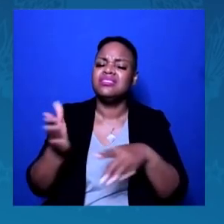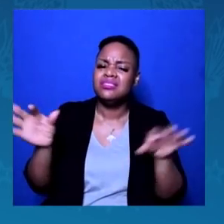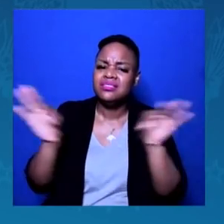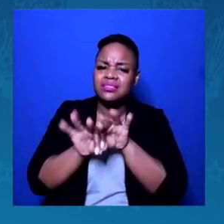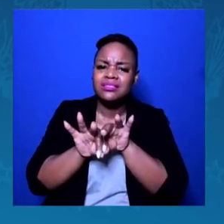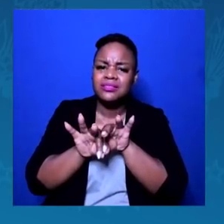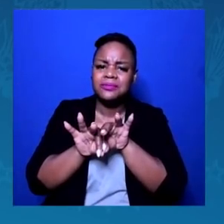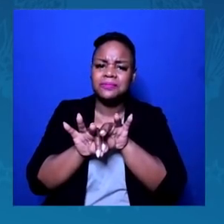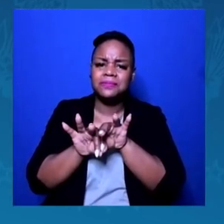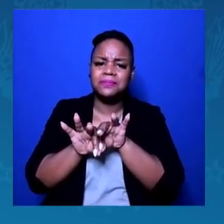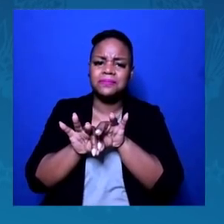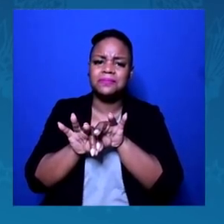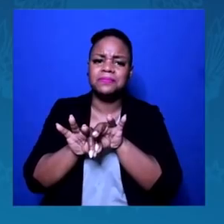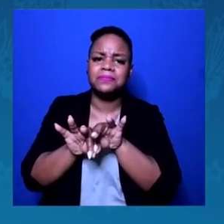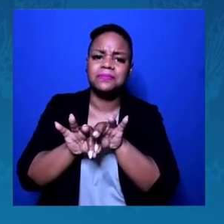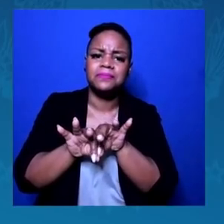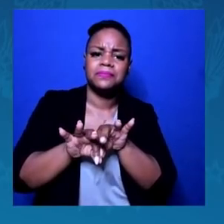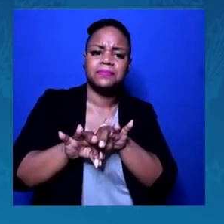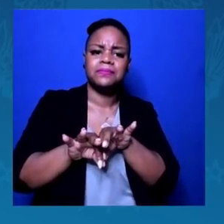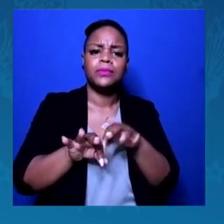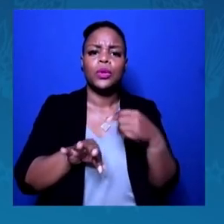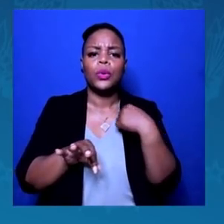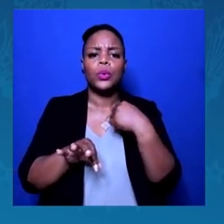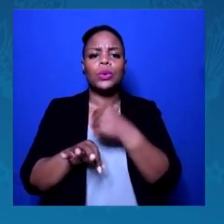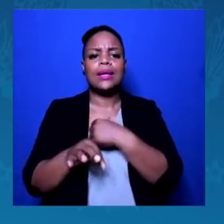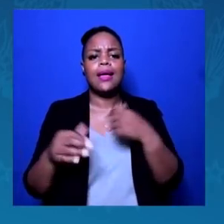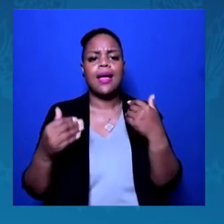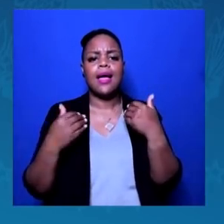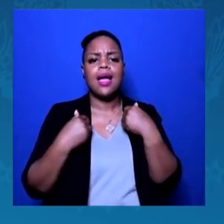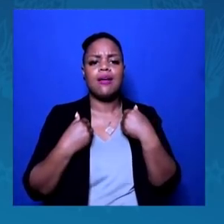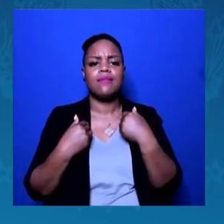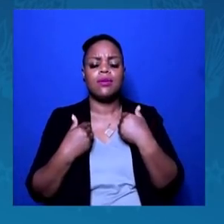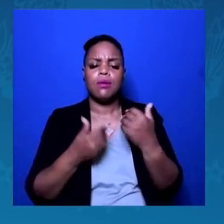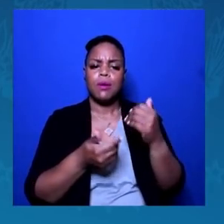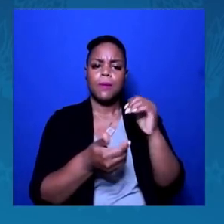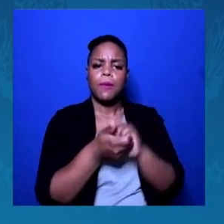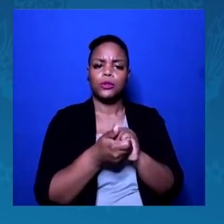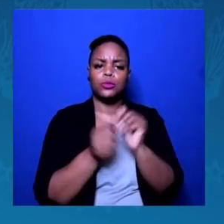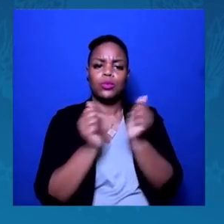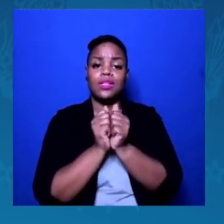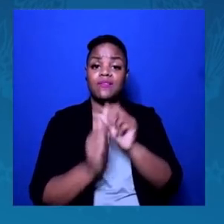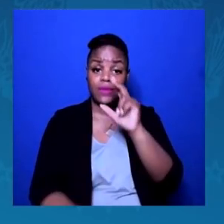And we do have a partnership with Vietnam. In addition to concerns about human rights issues,